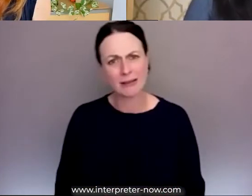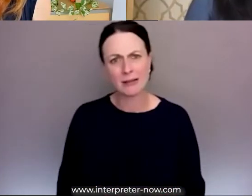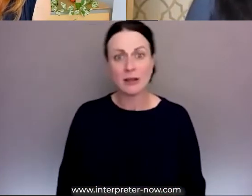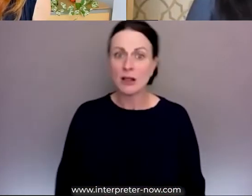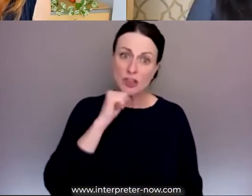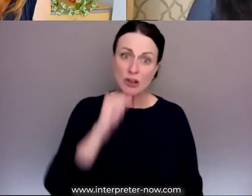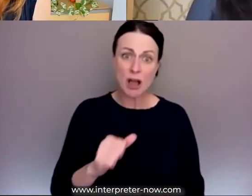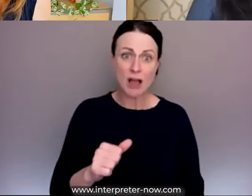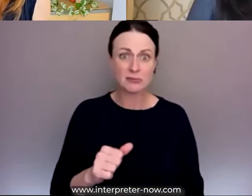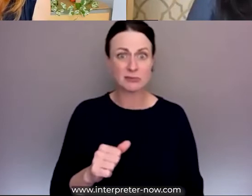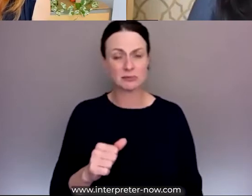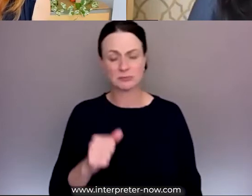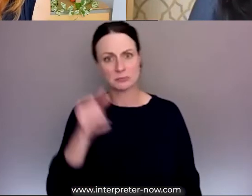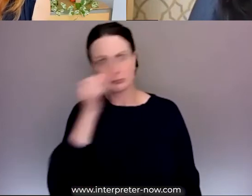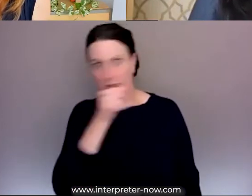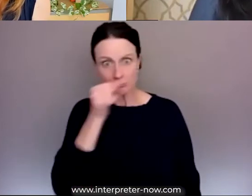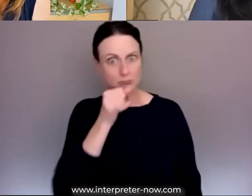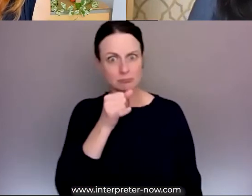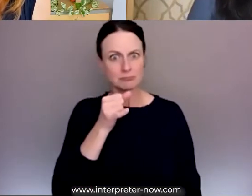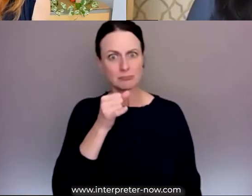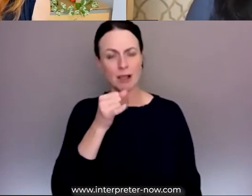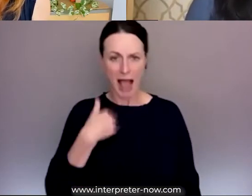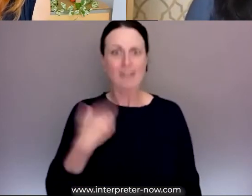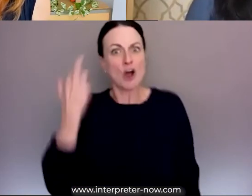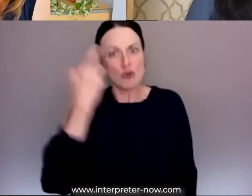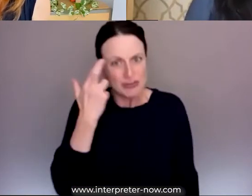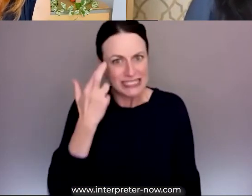There's a reason why. So, I'd say have that conversation.